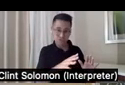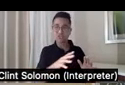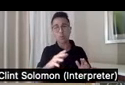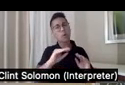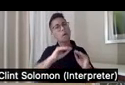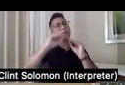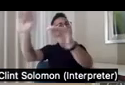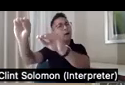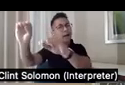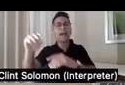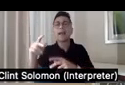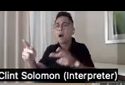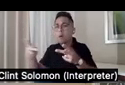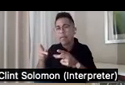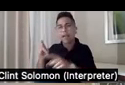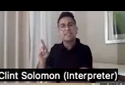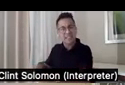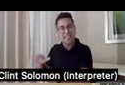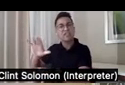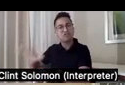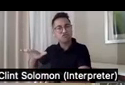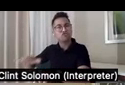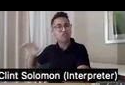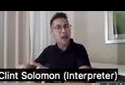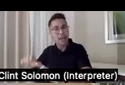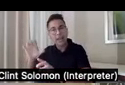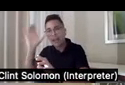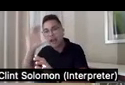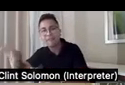that the child might be able to locate so they can invite you to share reading time with them